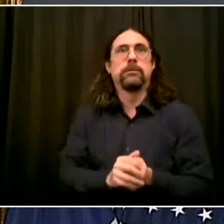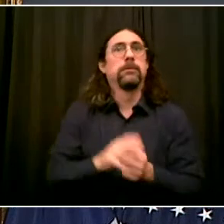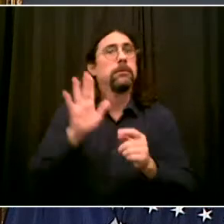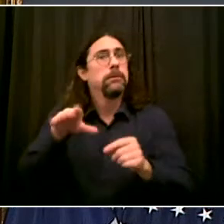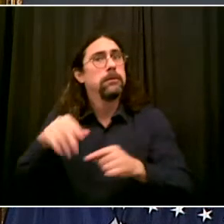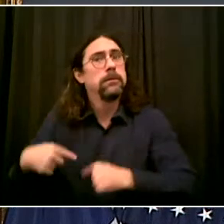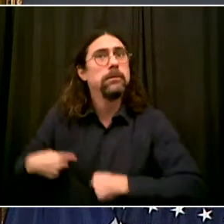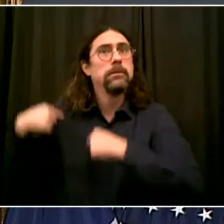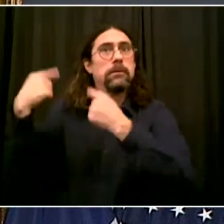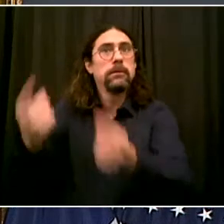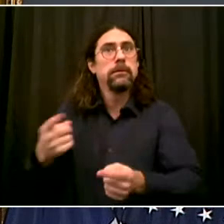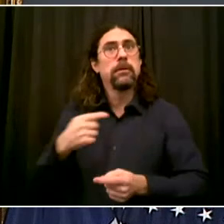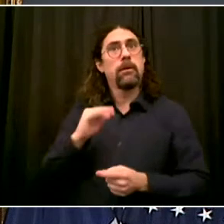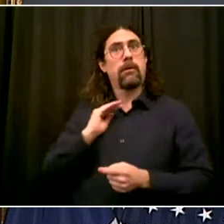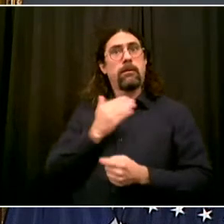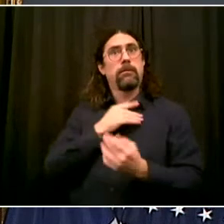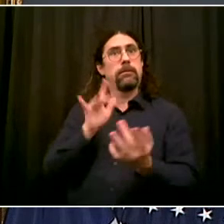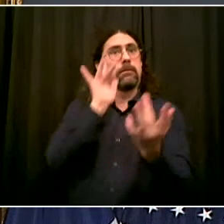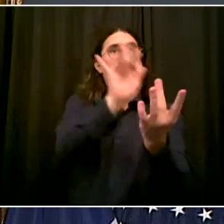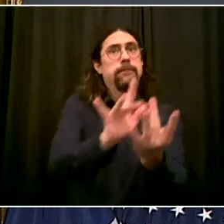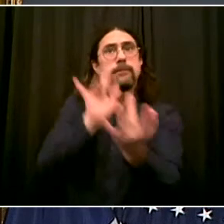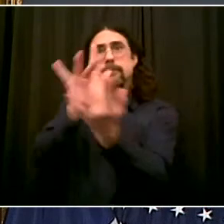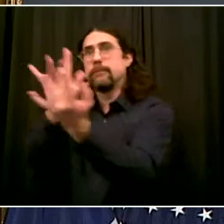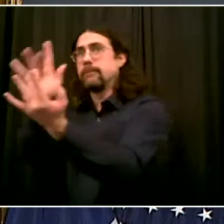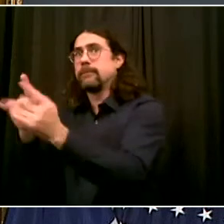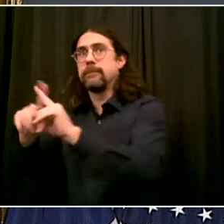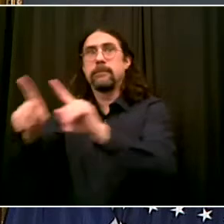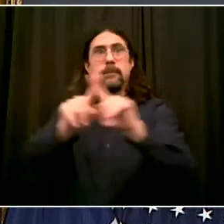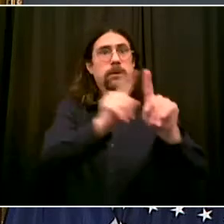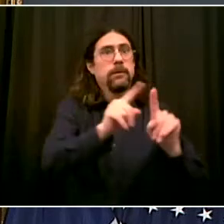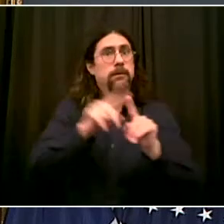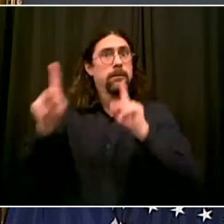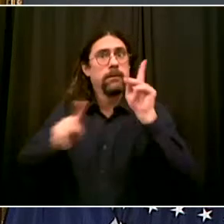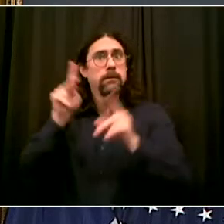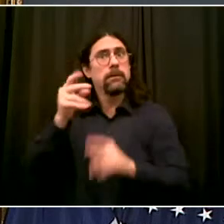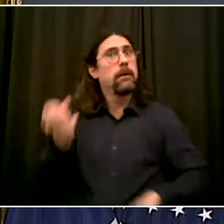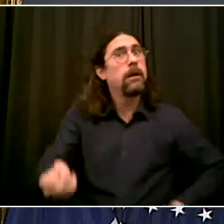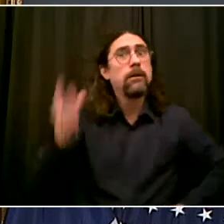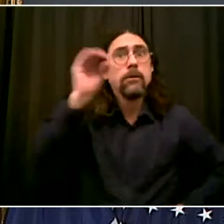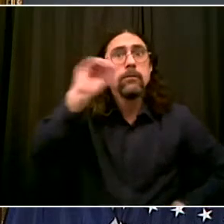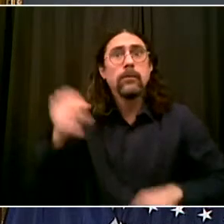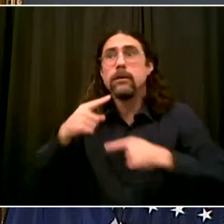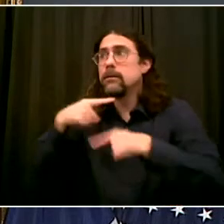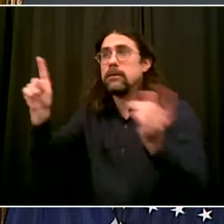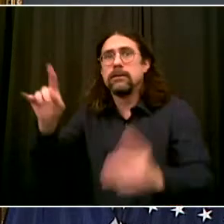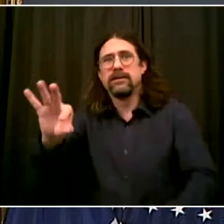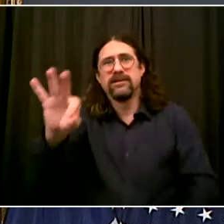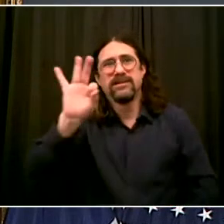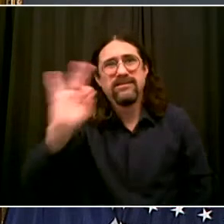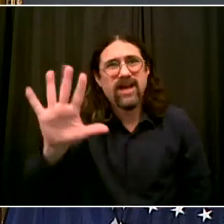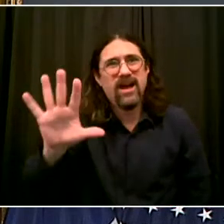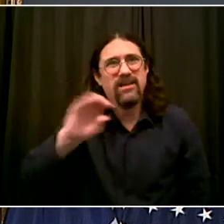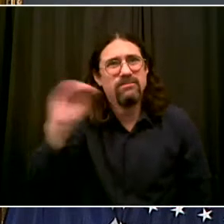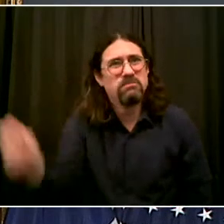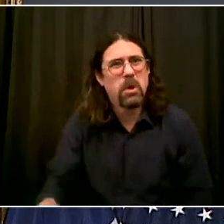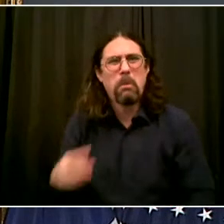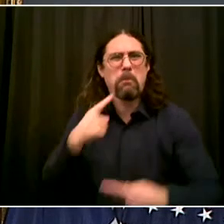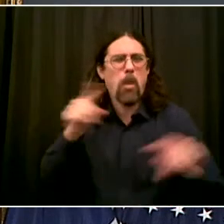ROACSS NEW YORK CITTY. AND COMPLETING INTERVIEWS AND GETTING ALL OF THE INNFORMATION WE NEED TO DO CONTACT TRACING FOR 81% OF ALL